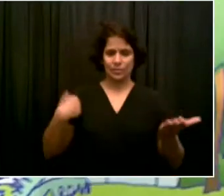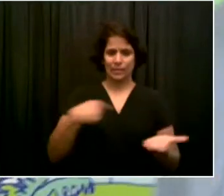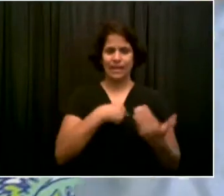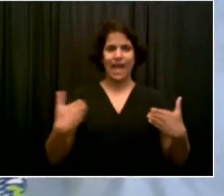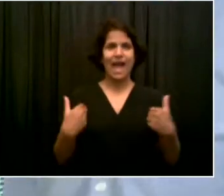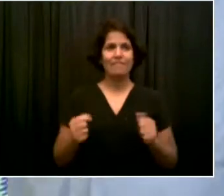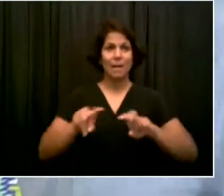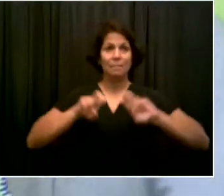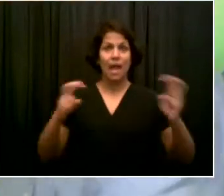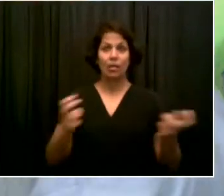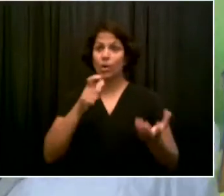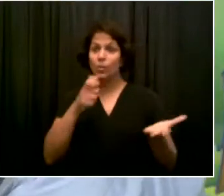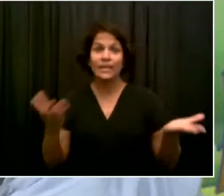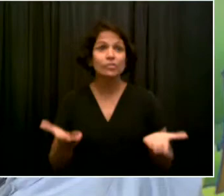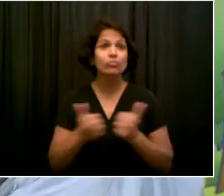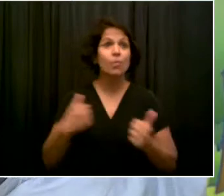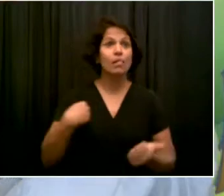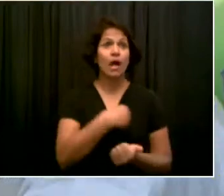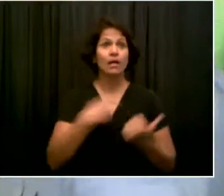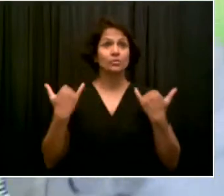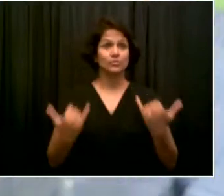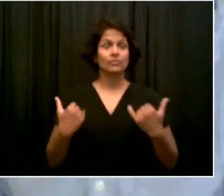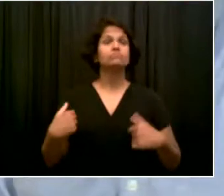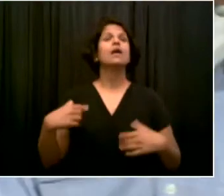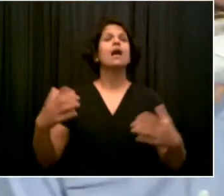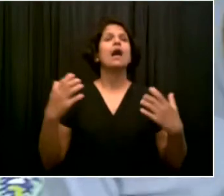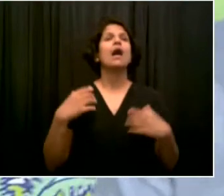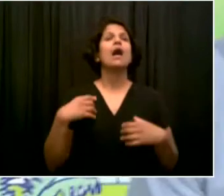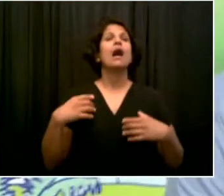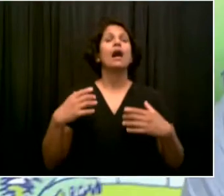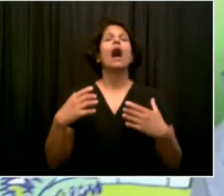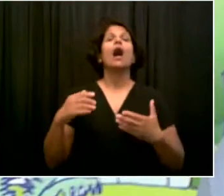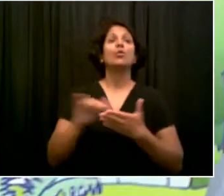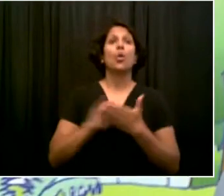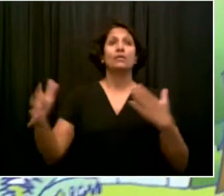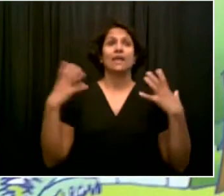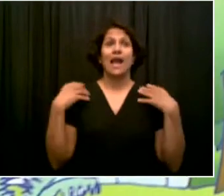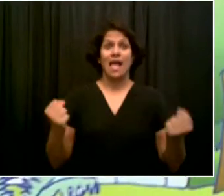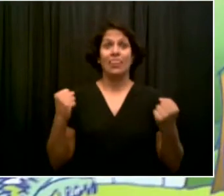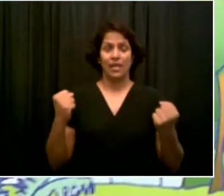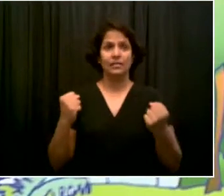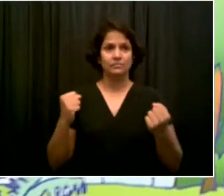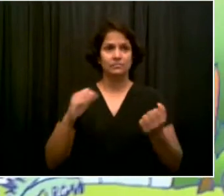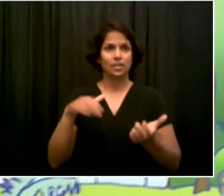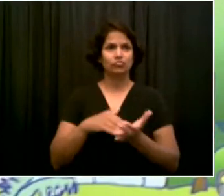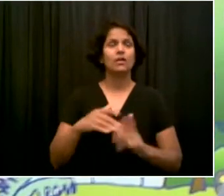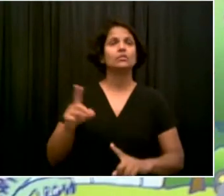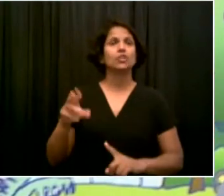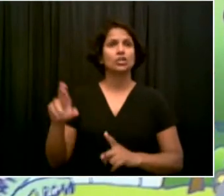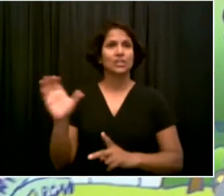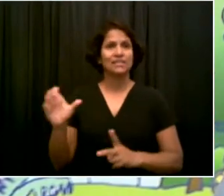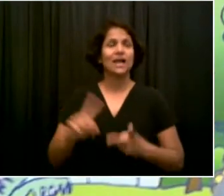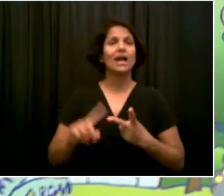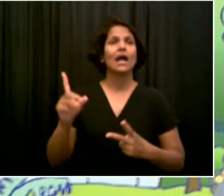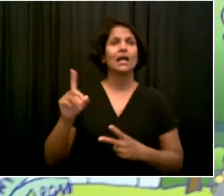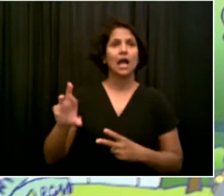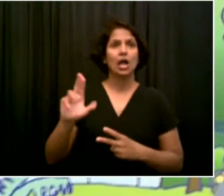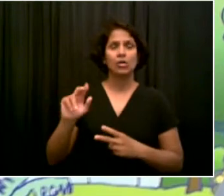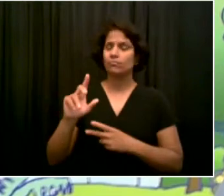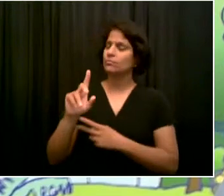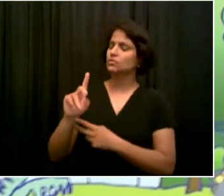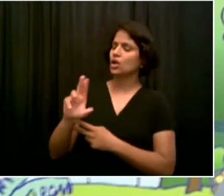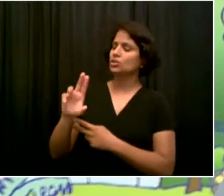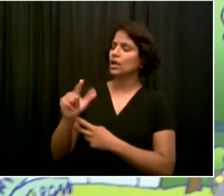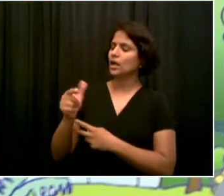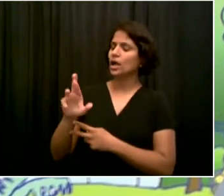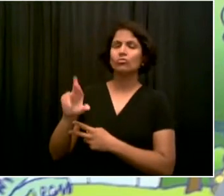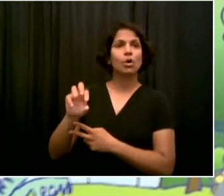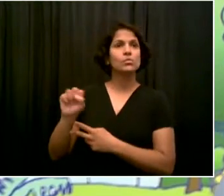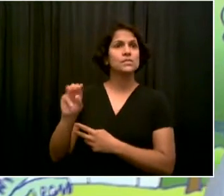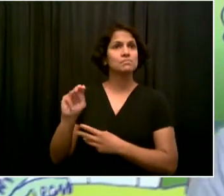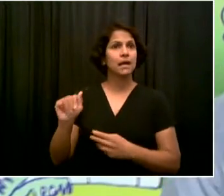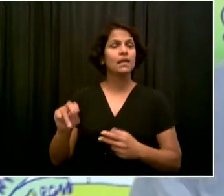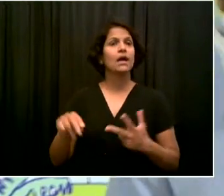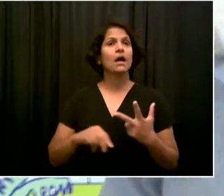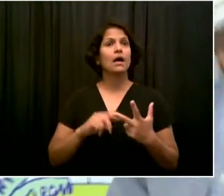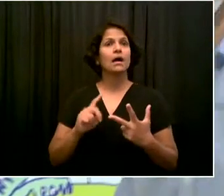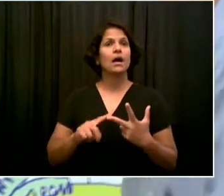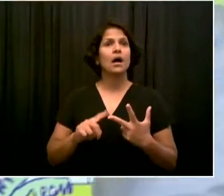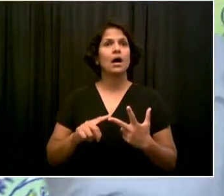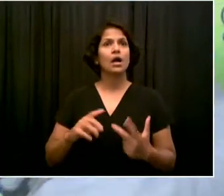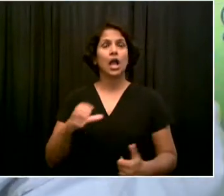WE ARE JOINED